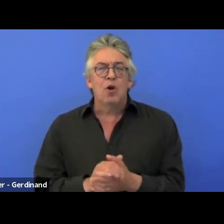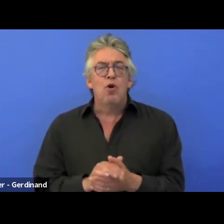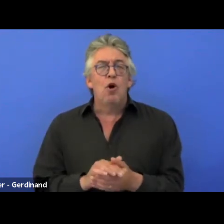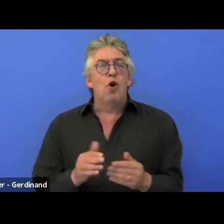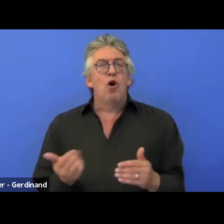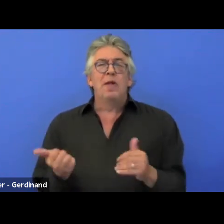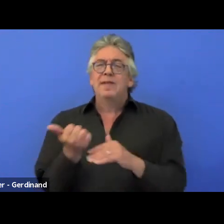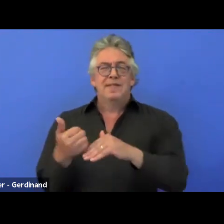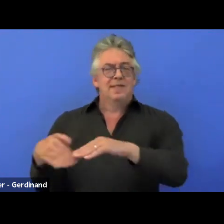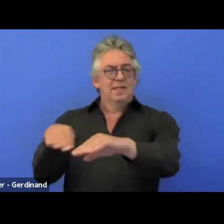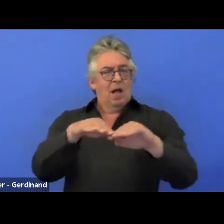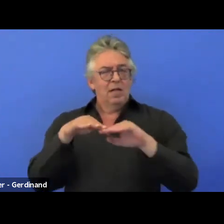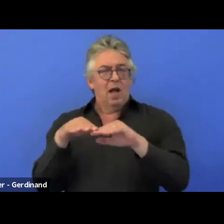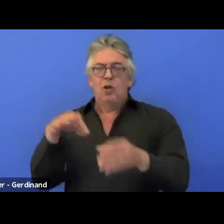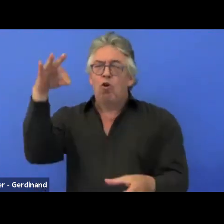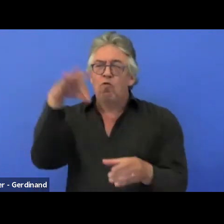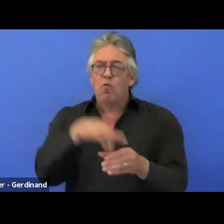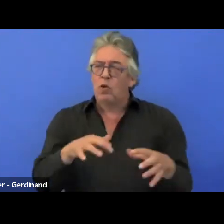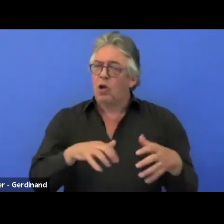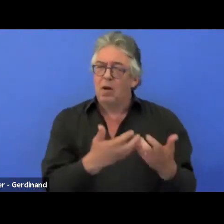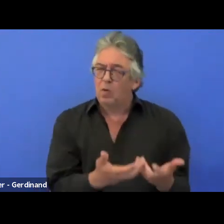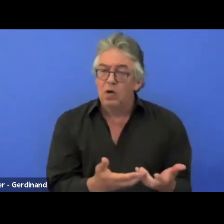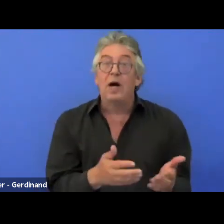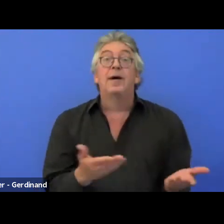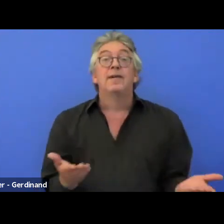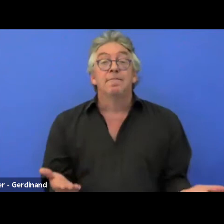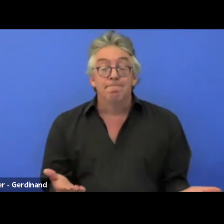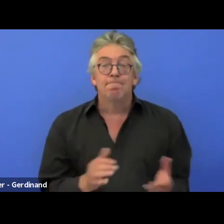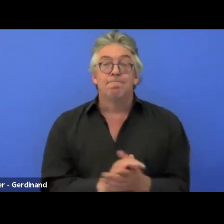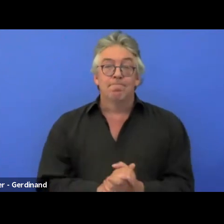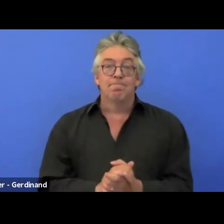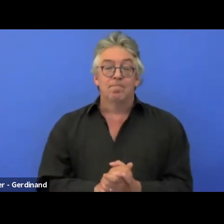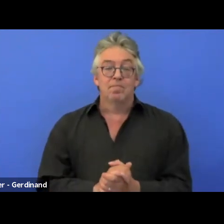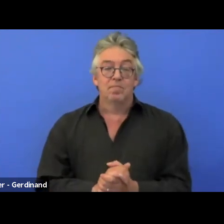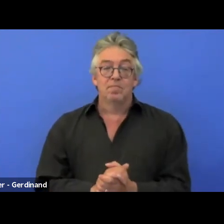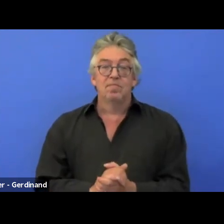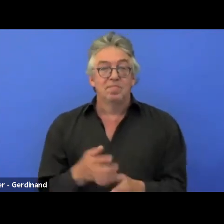And I mentioned several times the word national delegation.